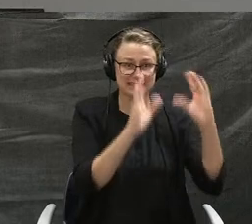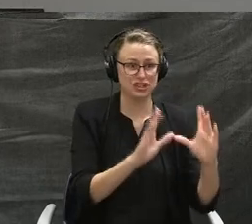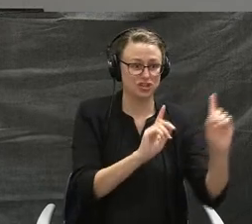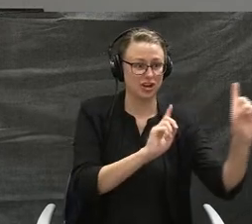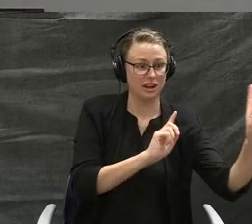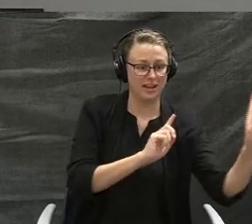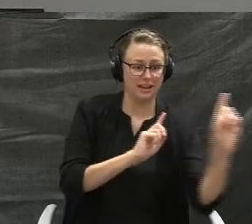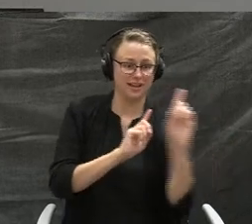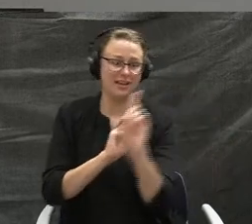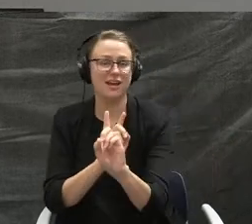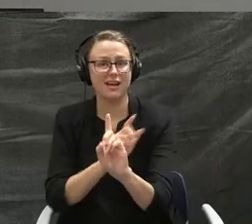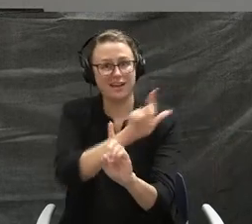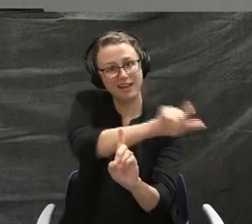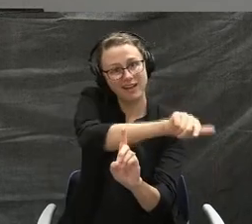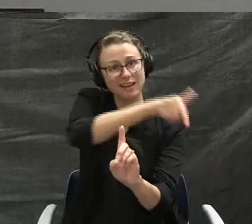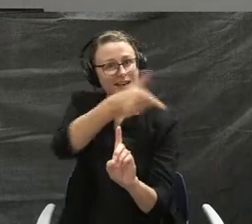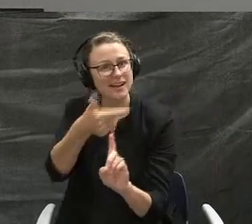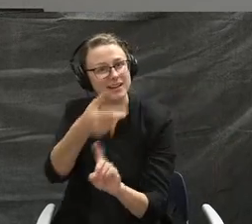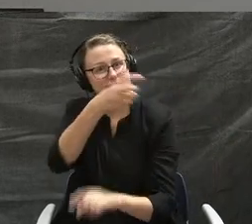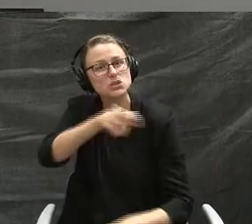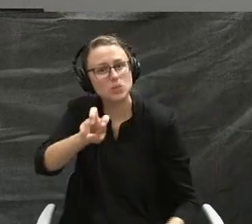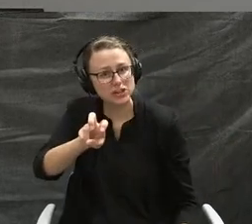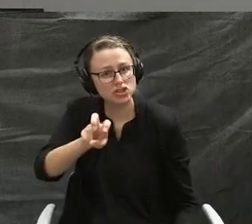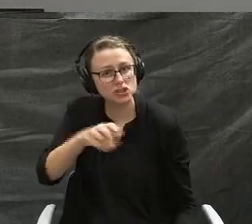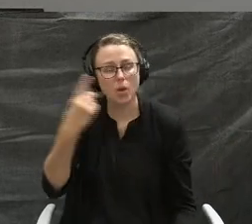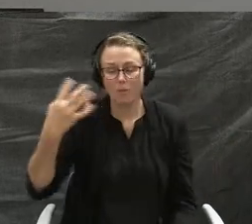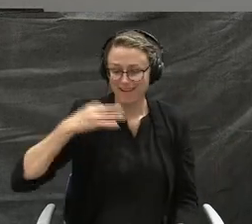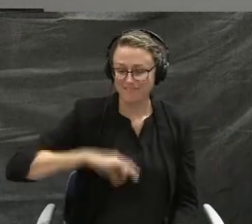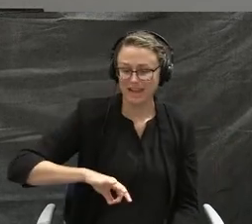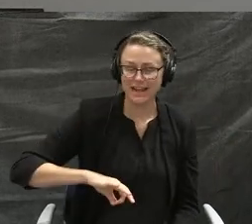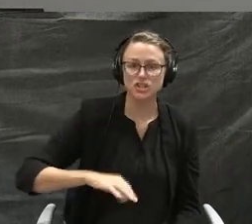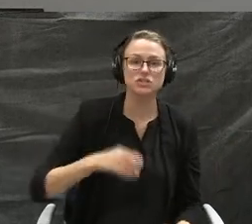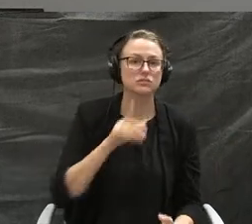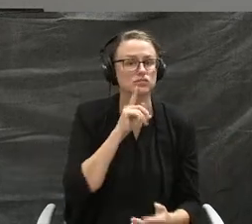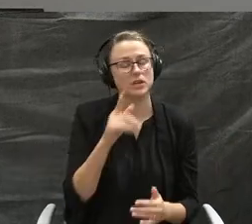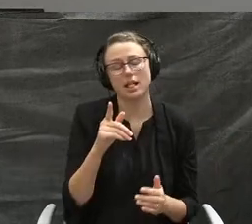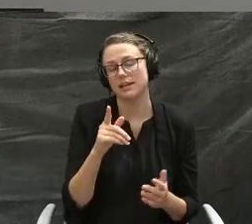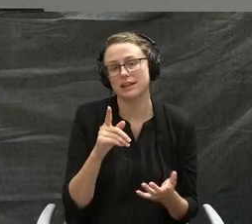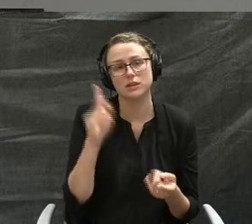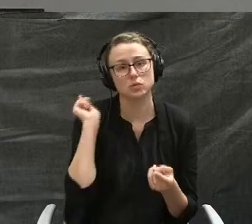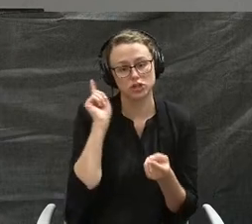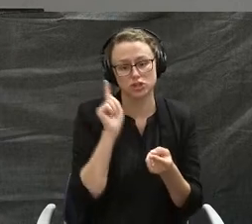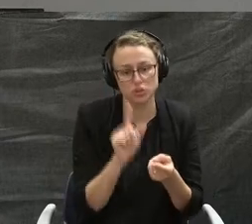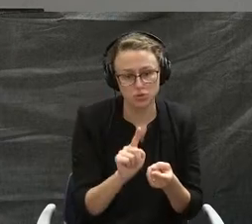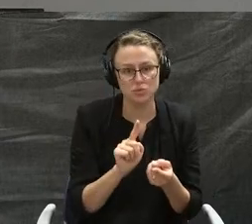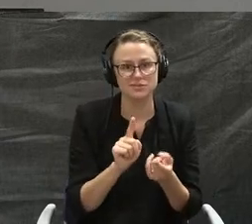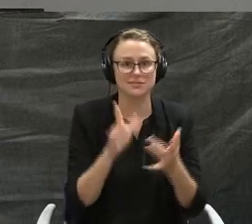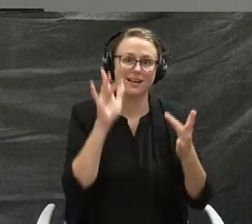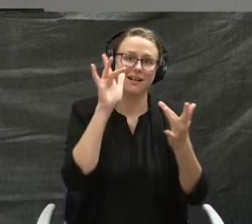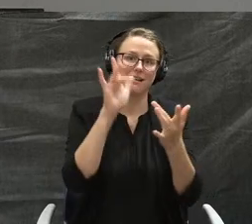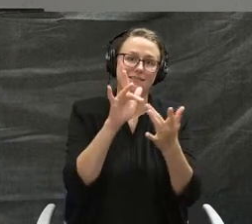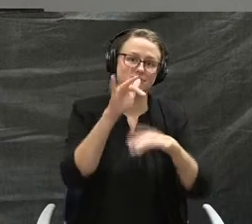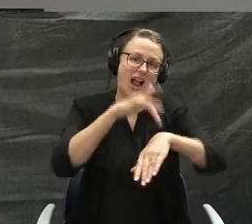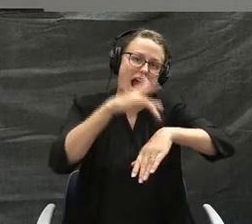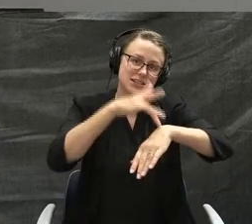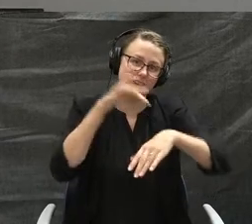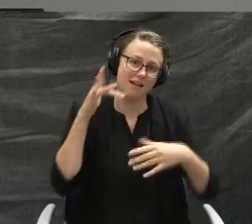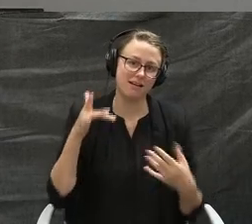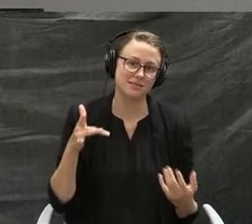what this does. One of the advantages of it is that it really minimizes the contact between the teacher moving from